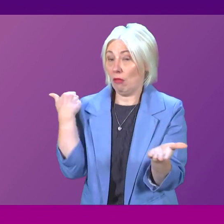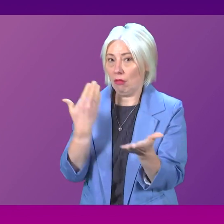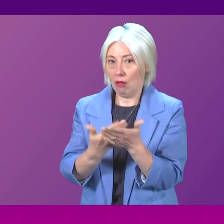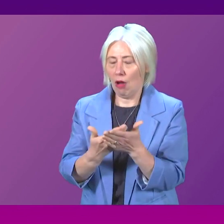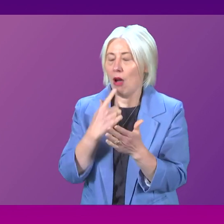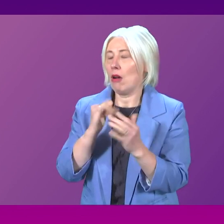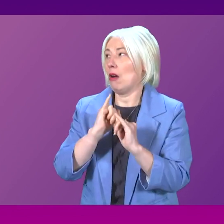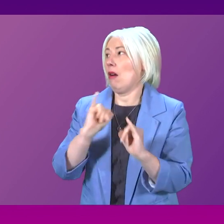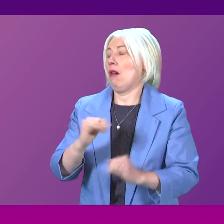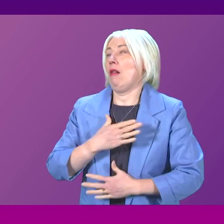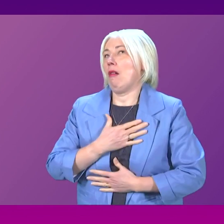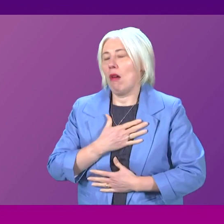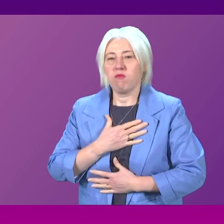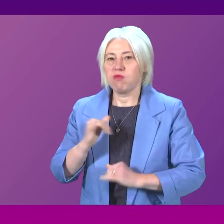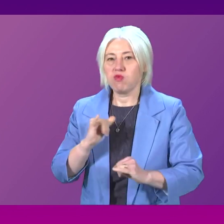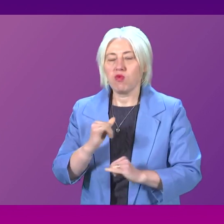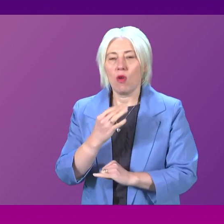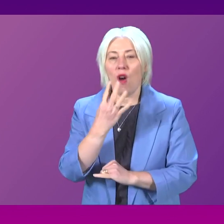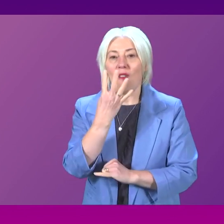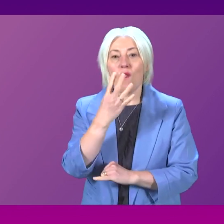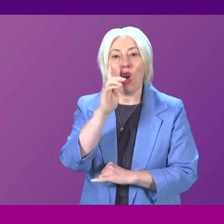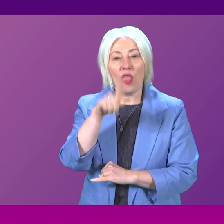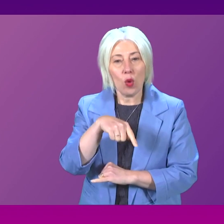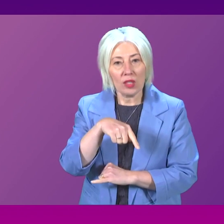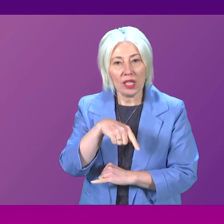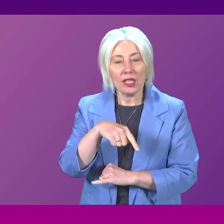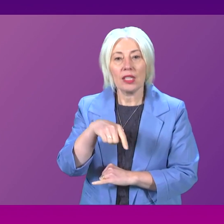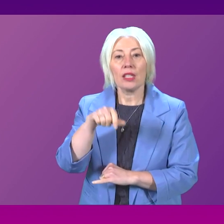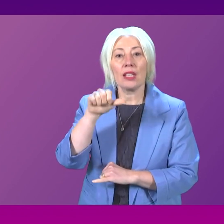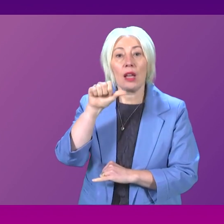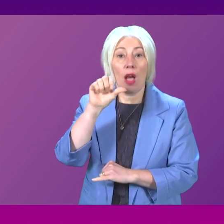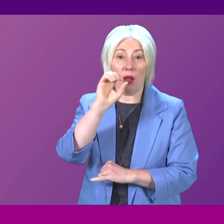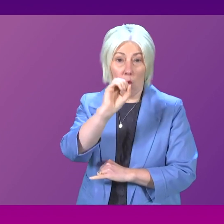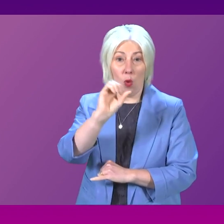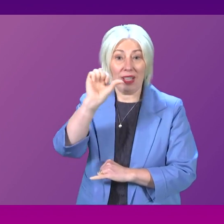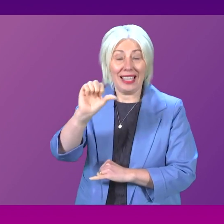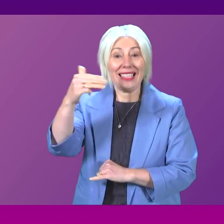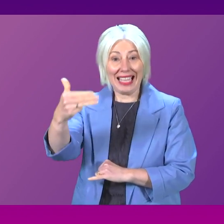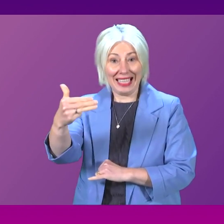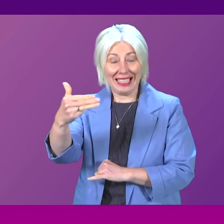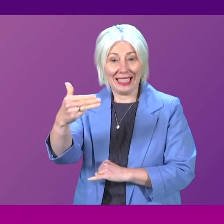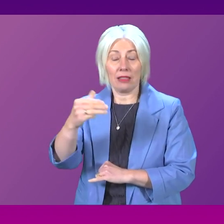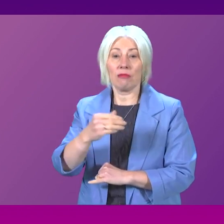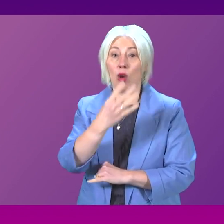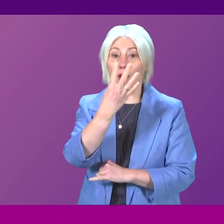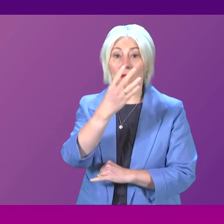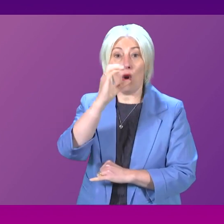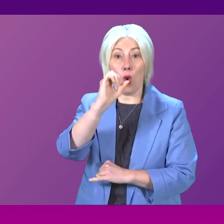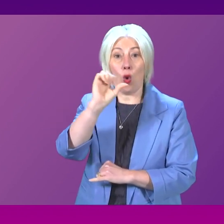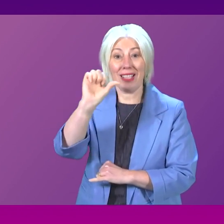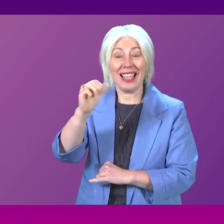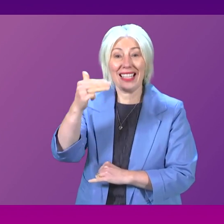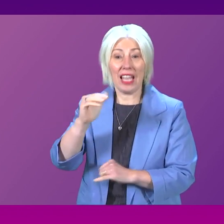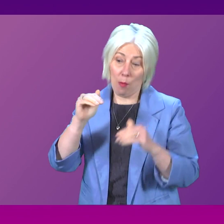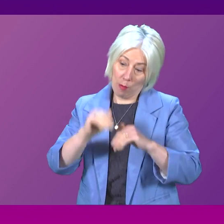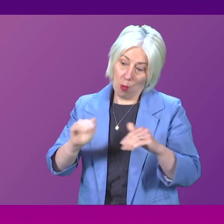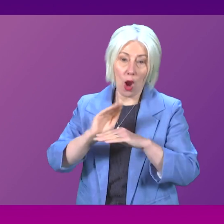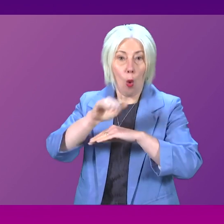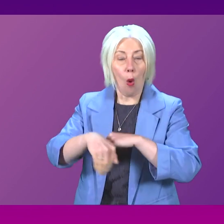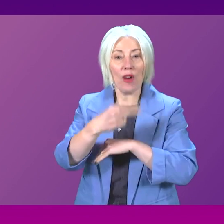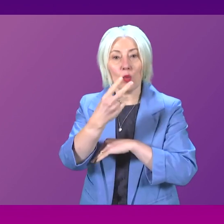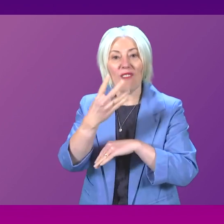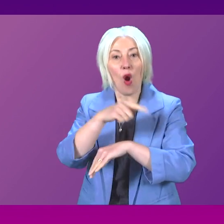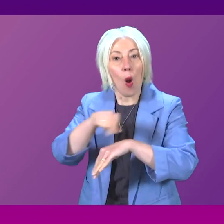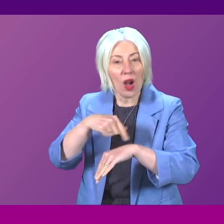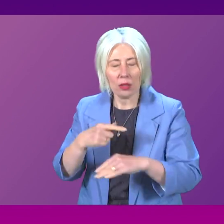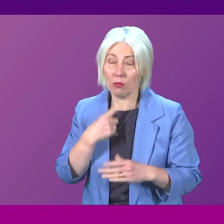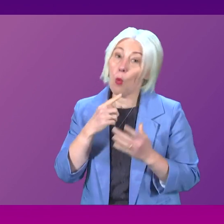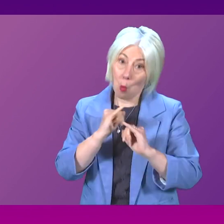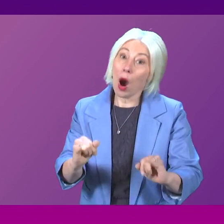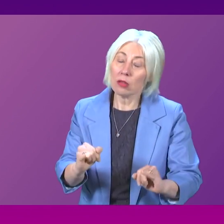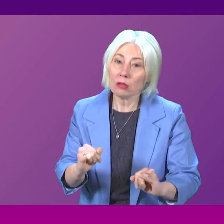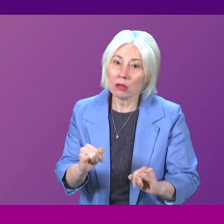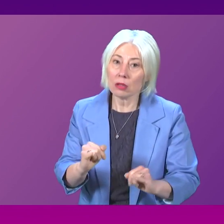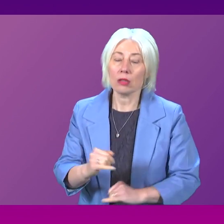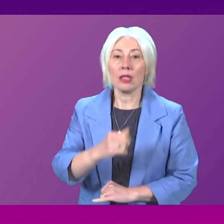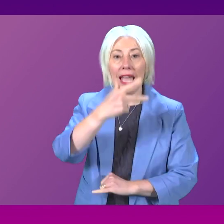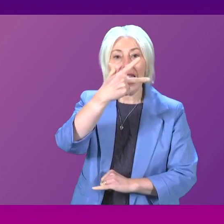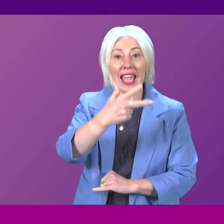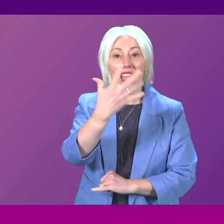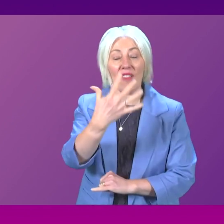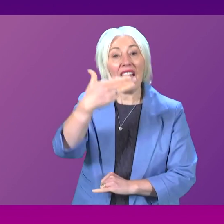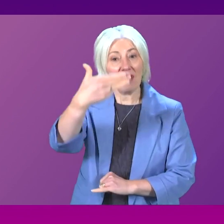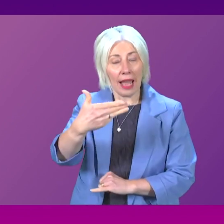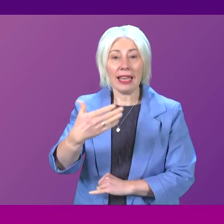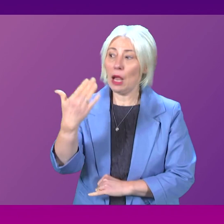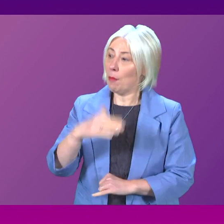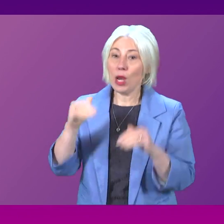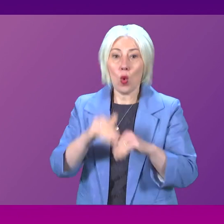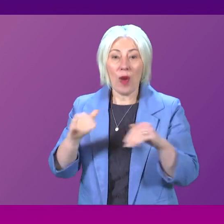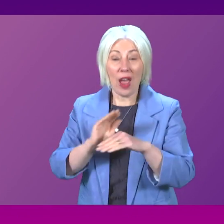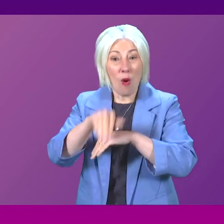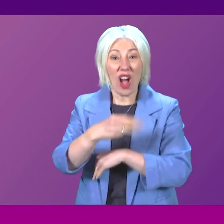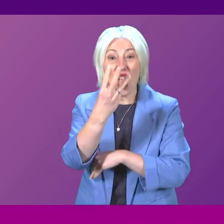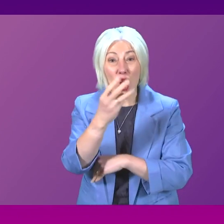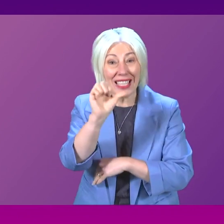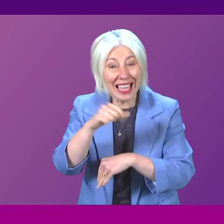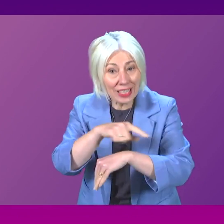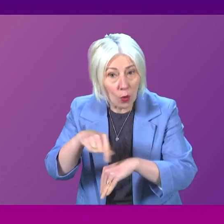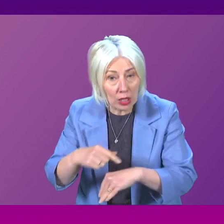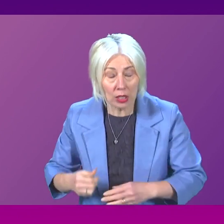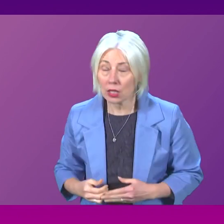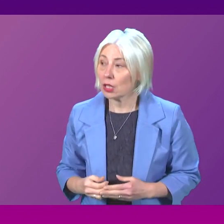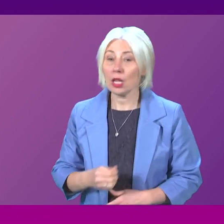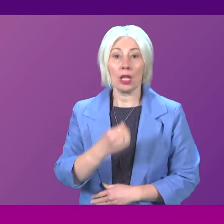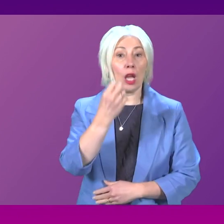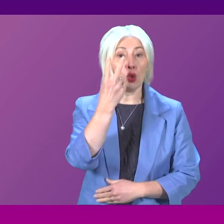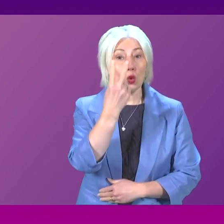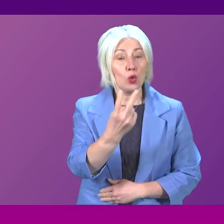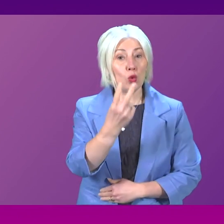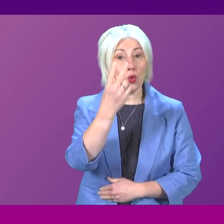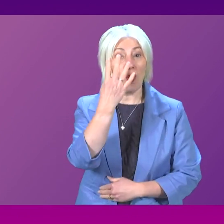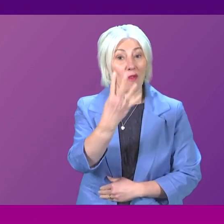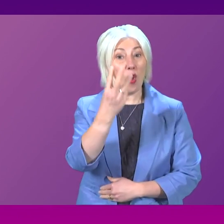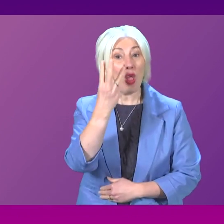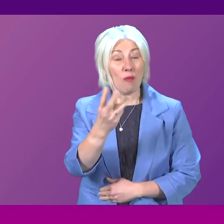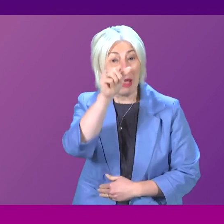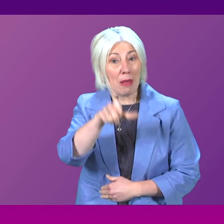a shocking 4,069, and it gets worse, with 859 people waiting over 36 hours and 243 people